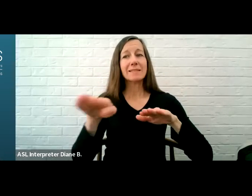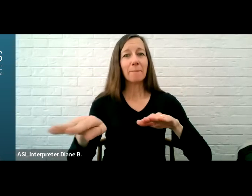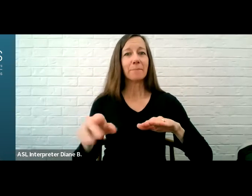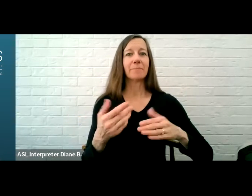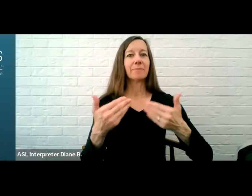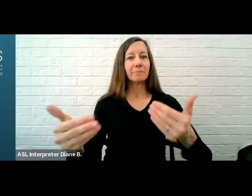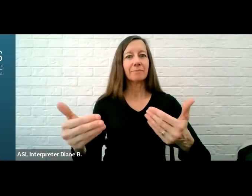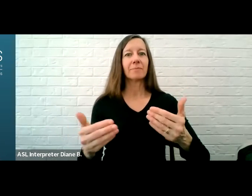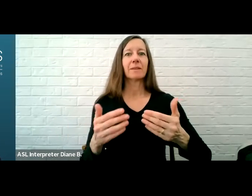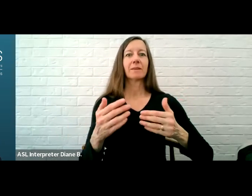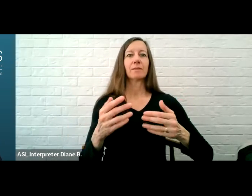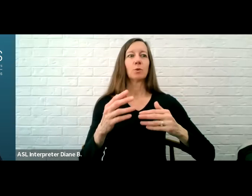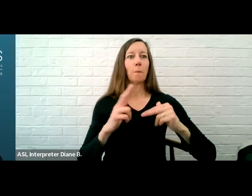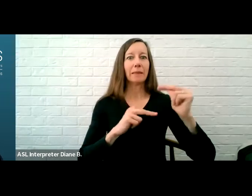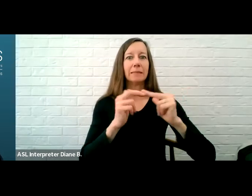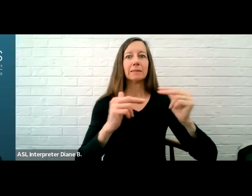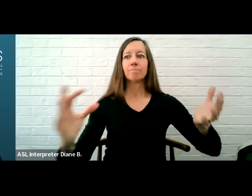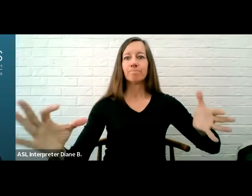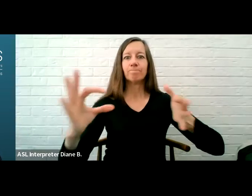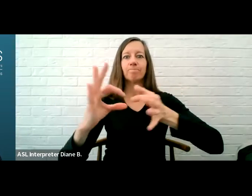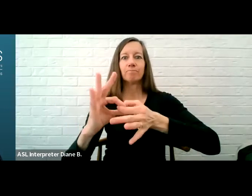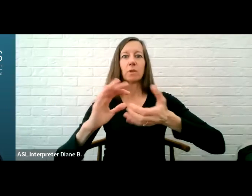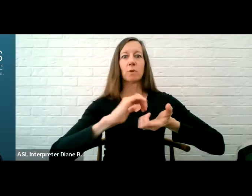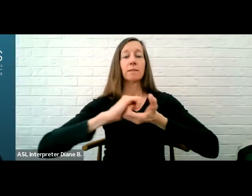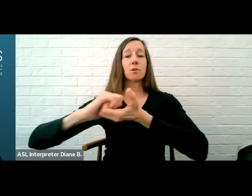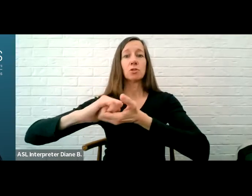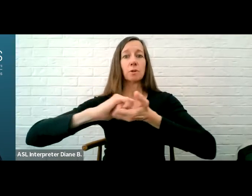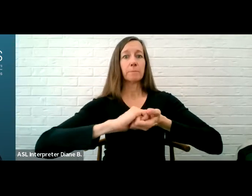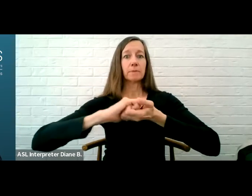different service systems and there's often a lot of misunderstanding across service